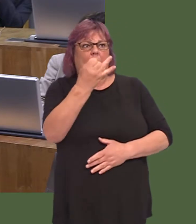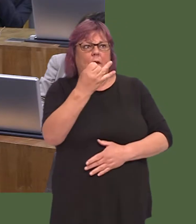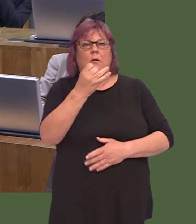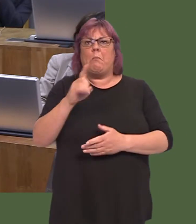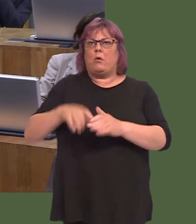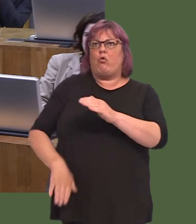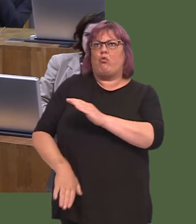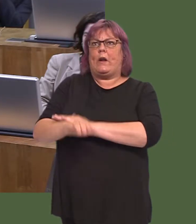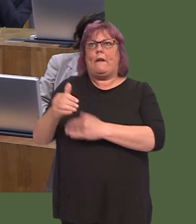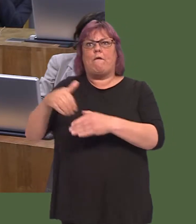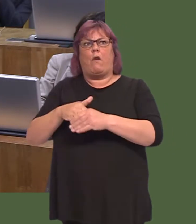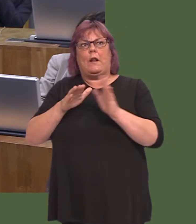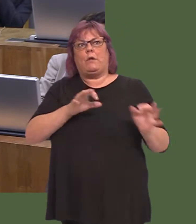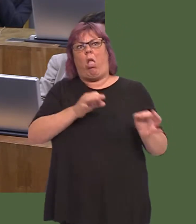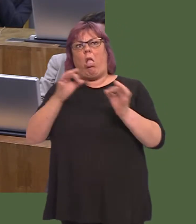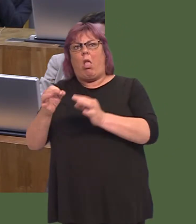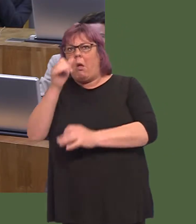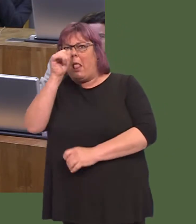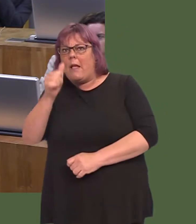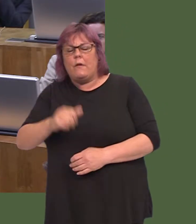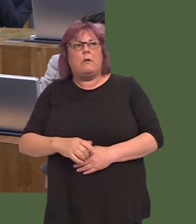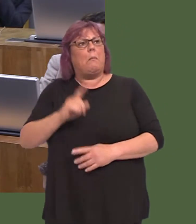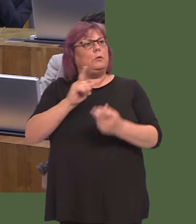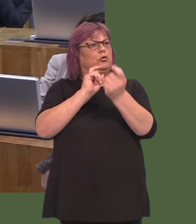That did change very quickly and he did take part in some cricket.